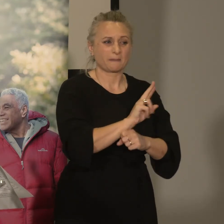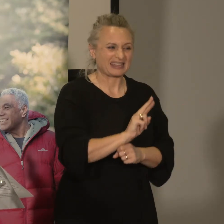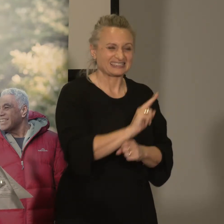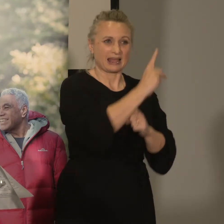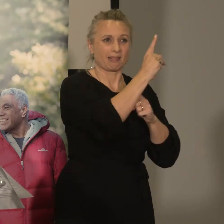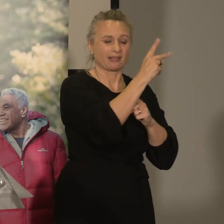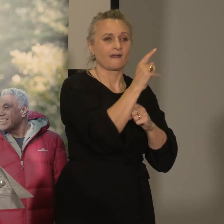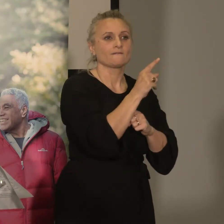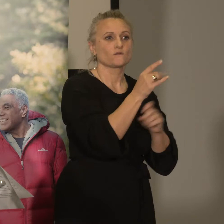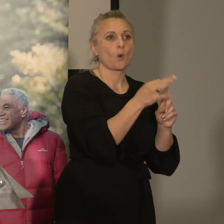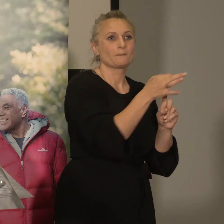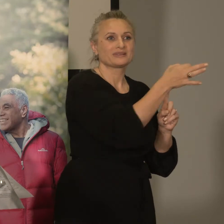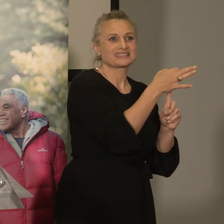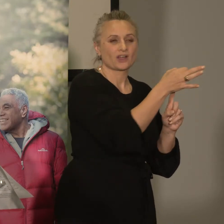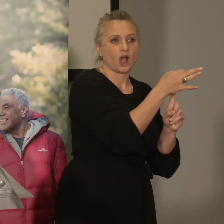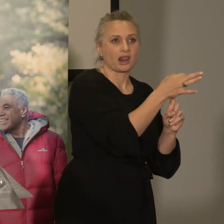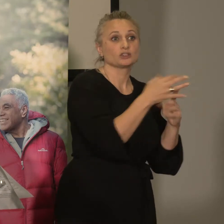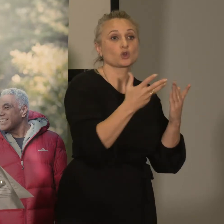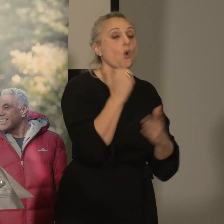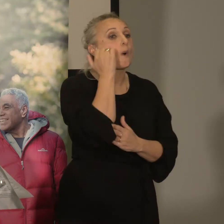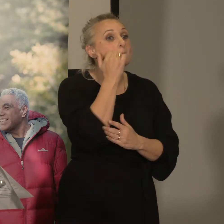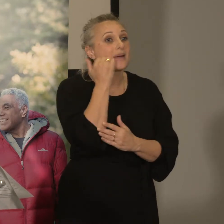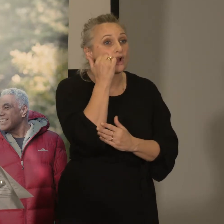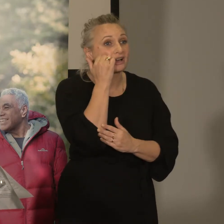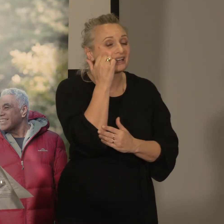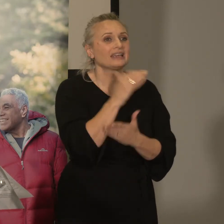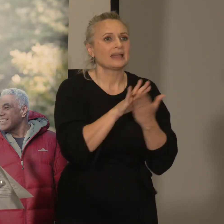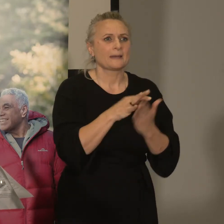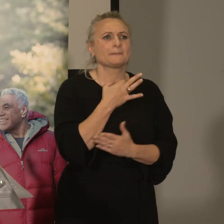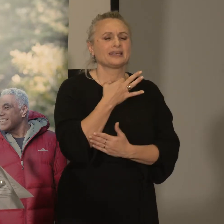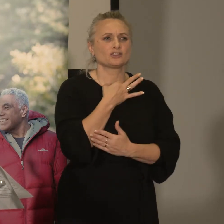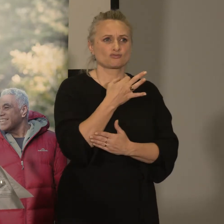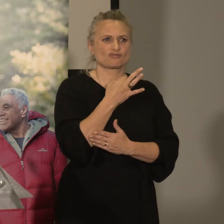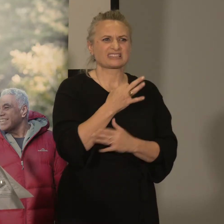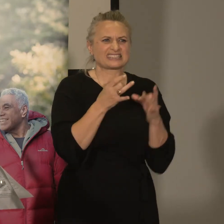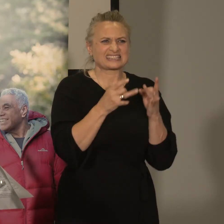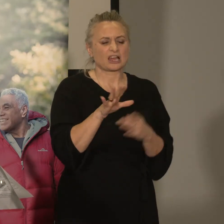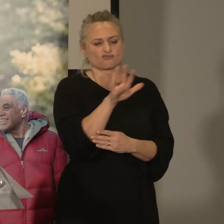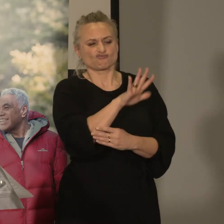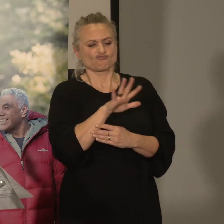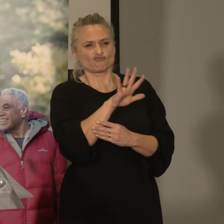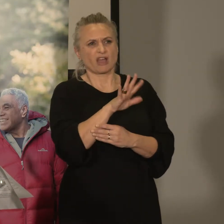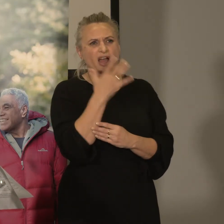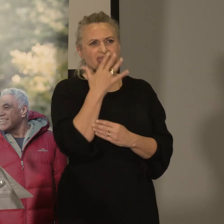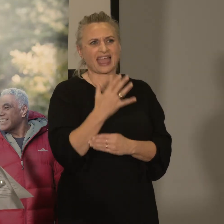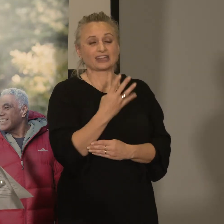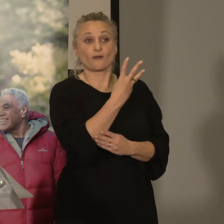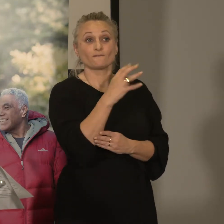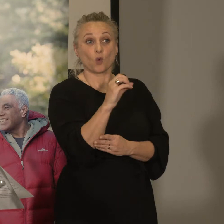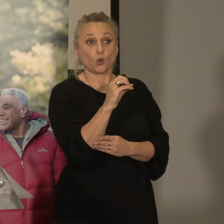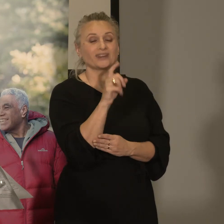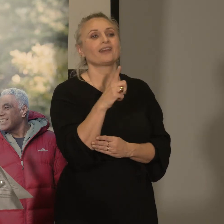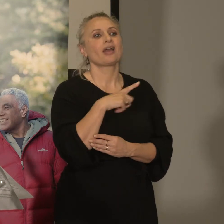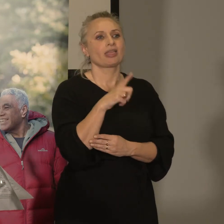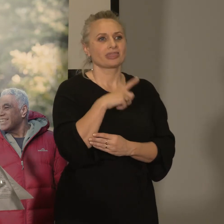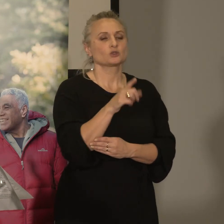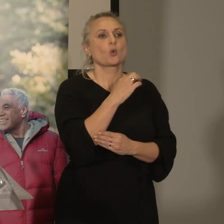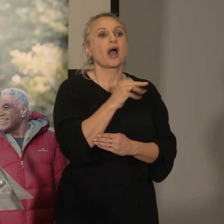twice for Maori and Pacific people and that risk kicks in earlier around the age of 14